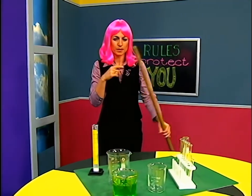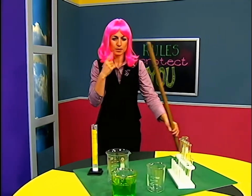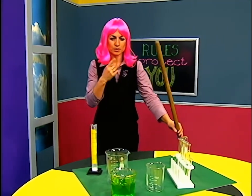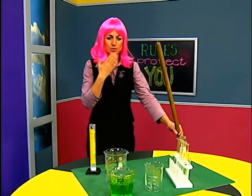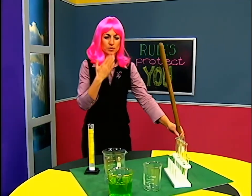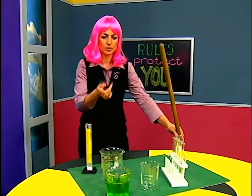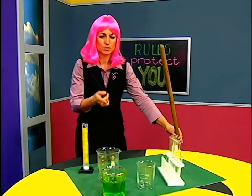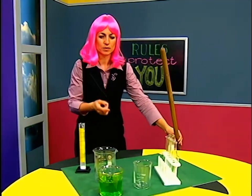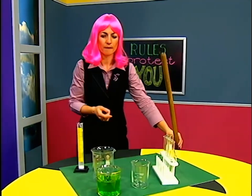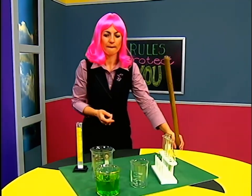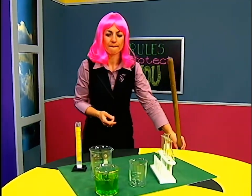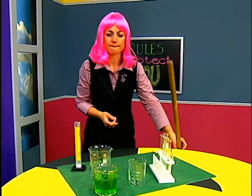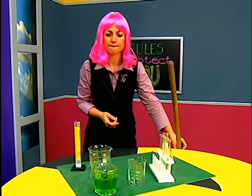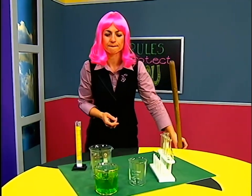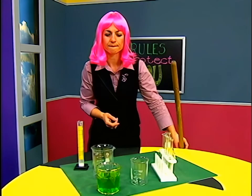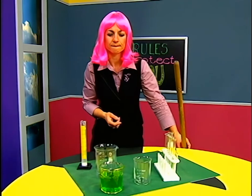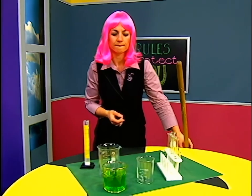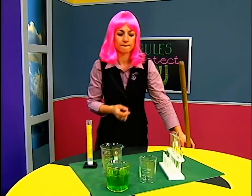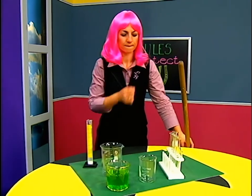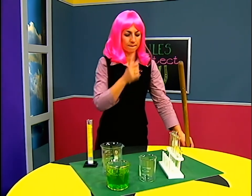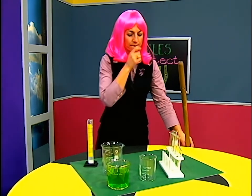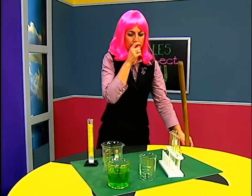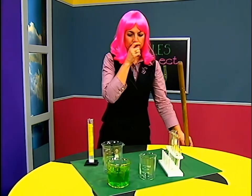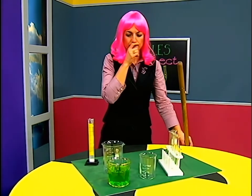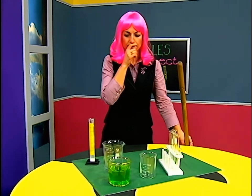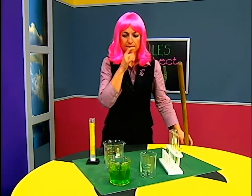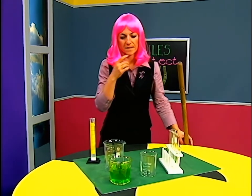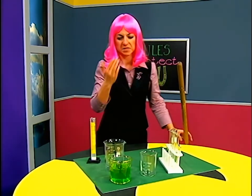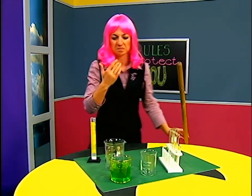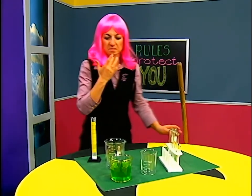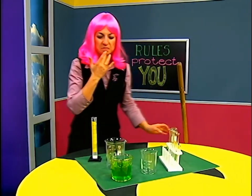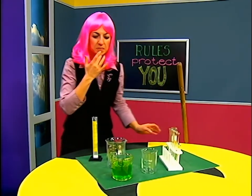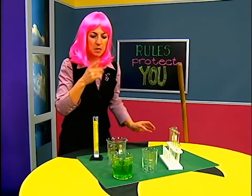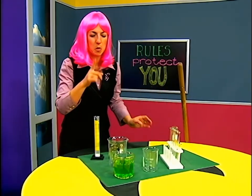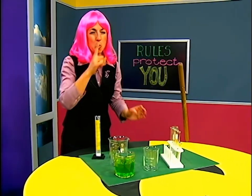(PAULA) OH, UH, AH-- AHHH! WHAT'S GOING ON OVER THERE, HUH? OH!